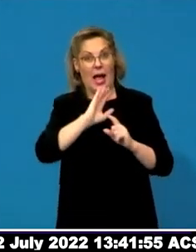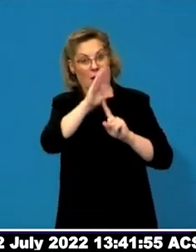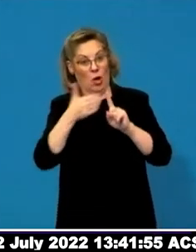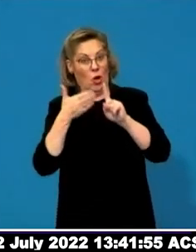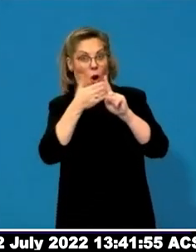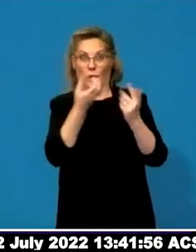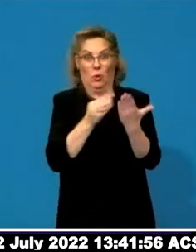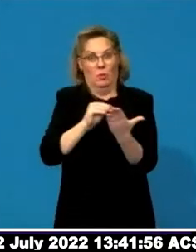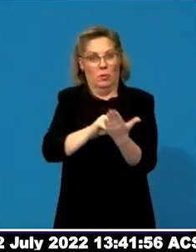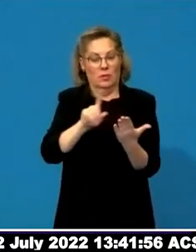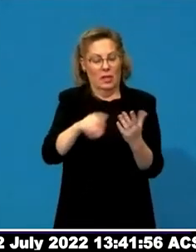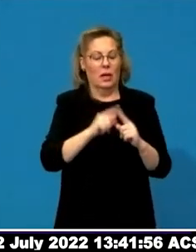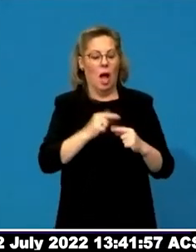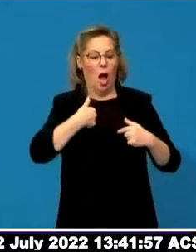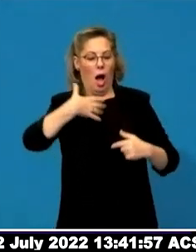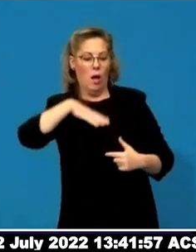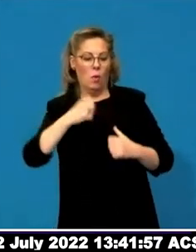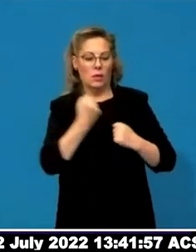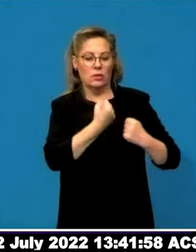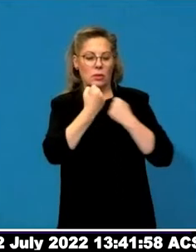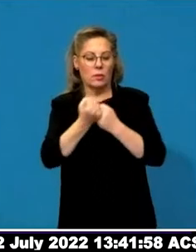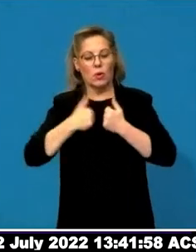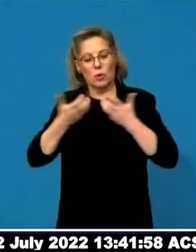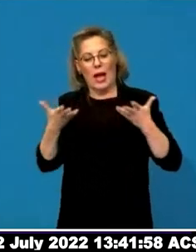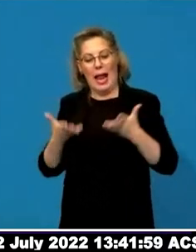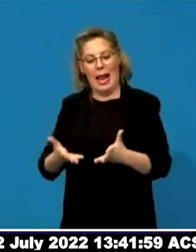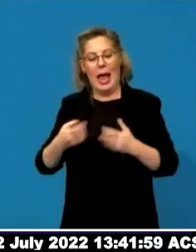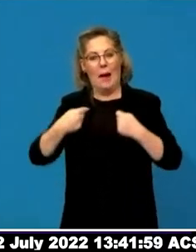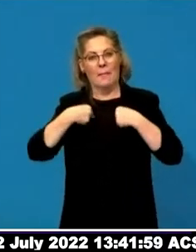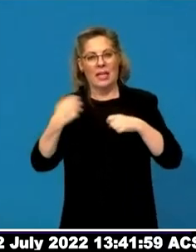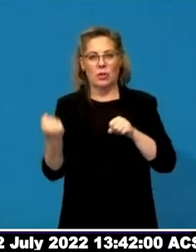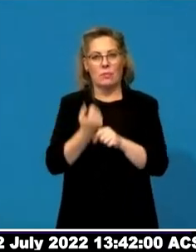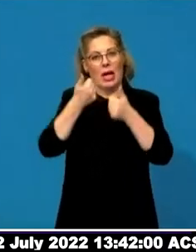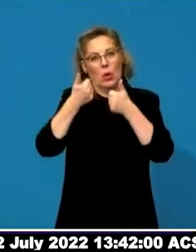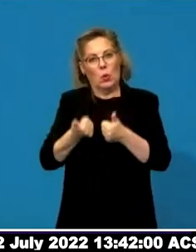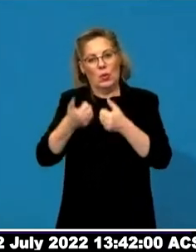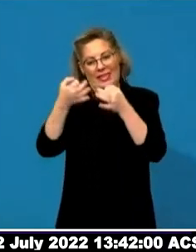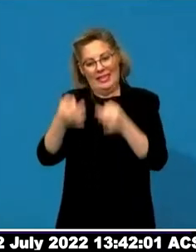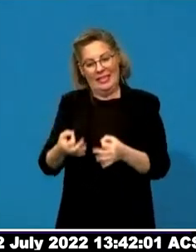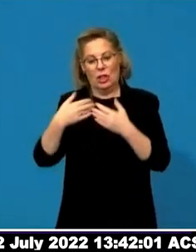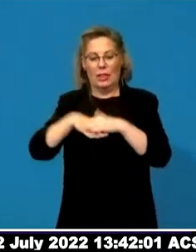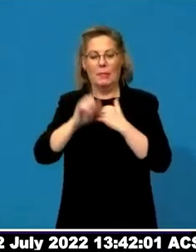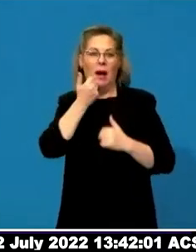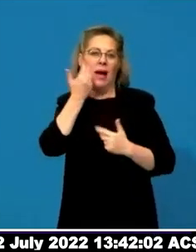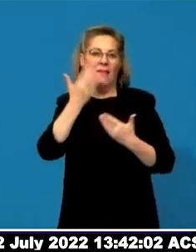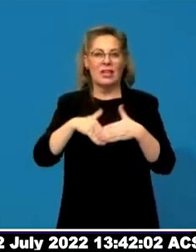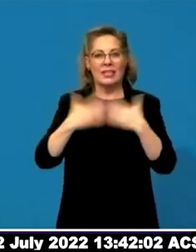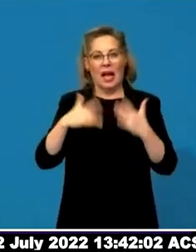"I would like support to enable me to make good decisions in my daily life. I will achieve this goal by having a personal mentor